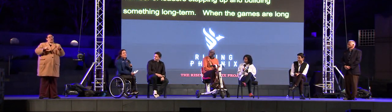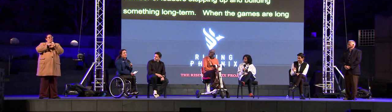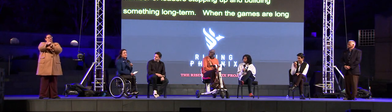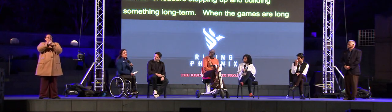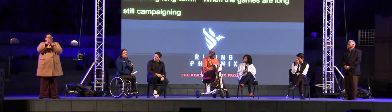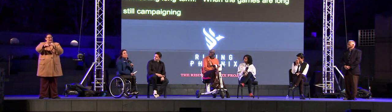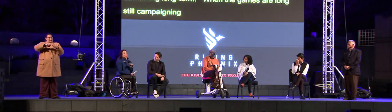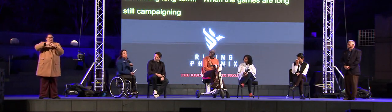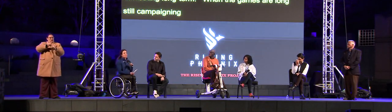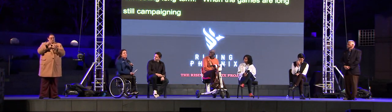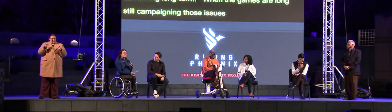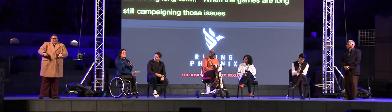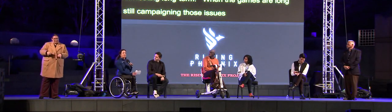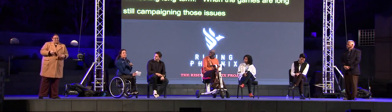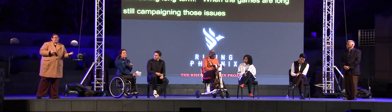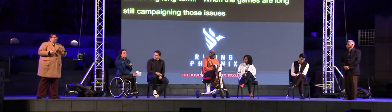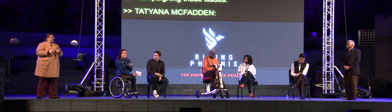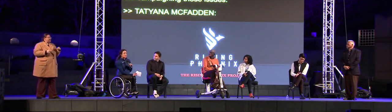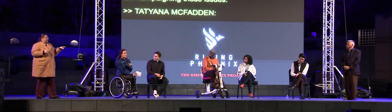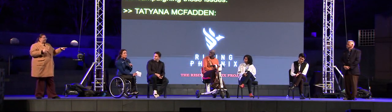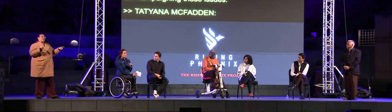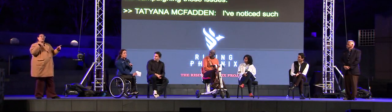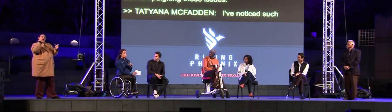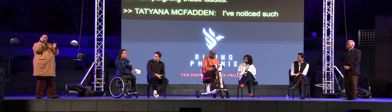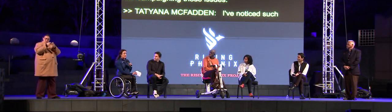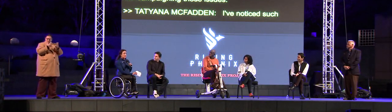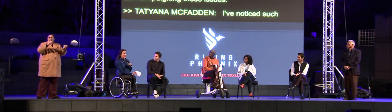I've noticed such a big movement since just 2000--